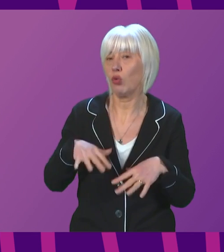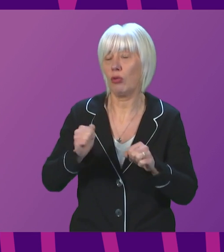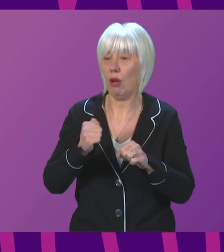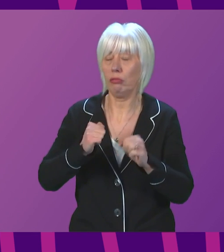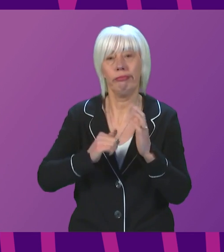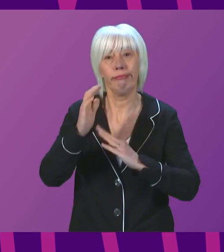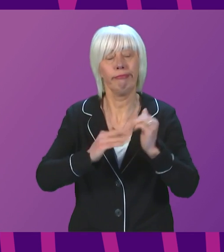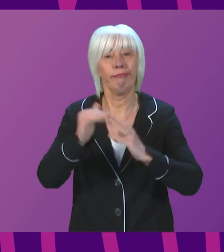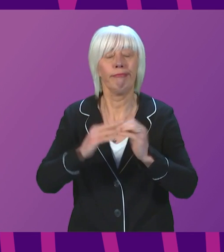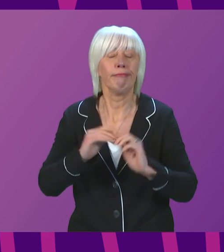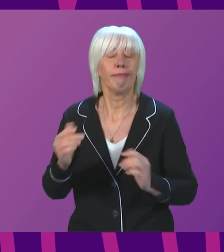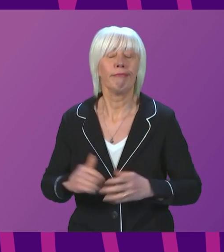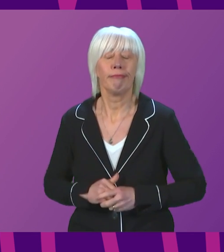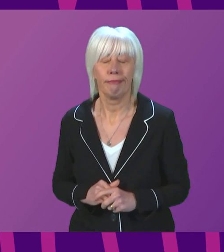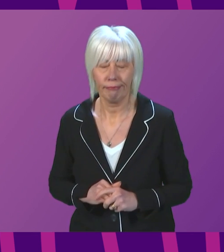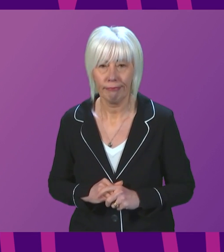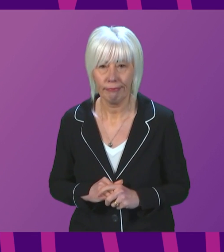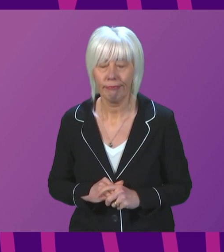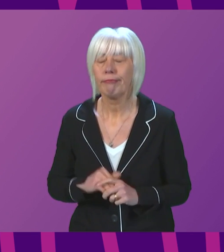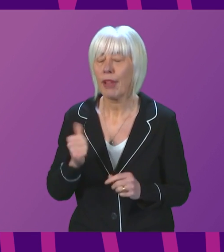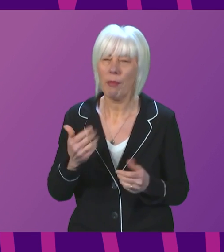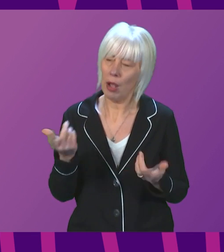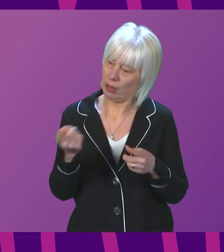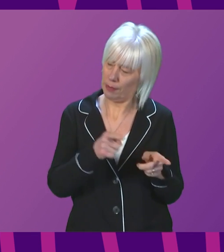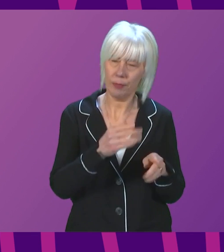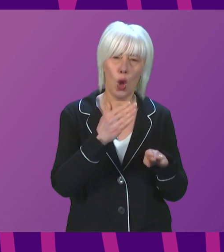Let me turn to the workplace parking levy.